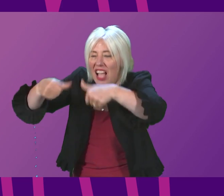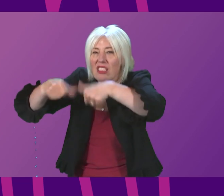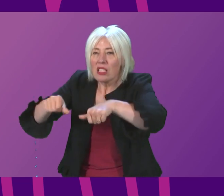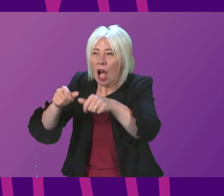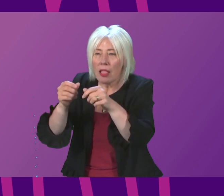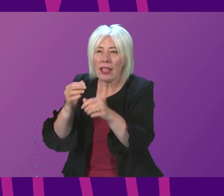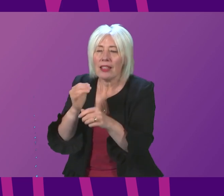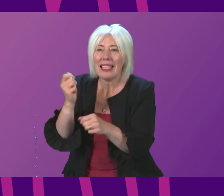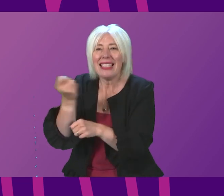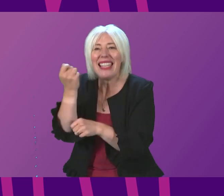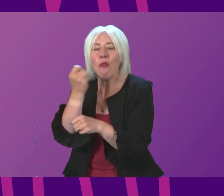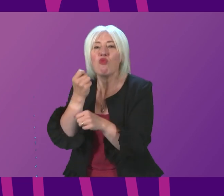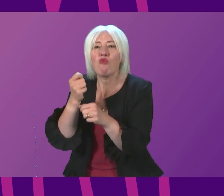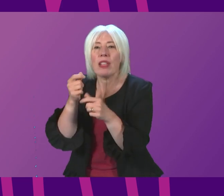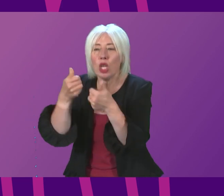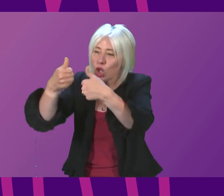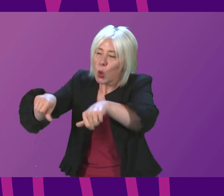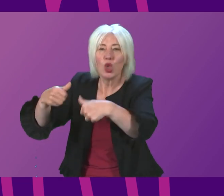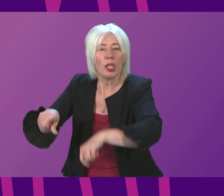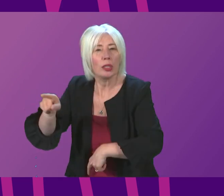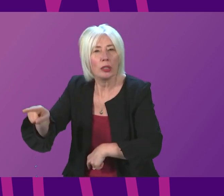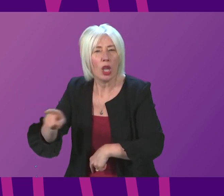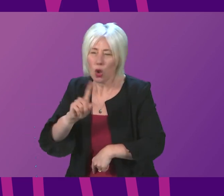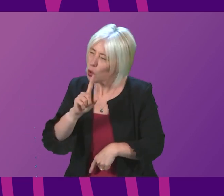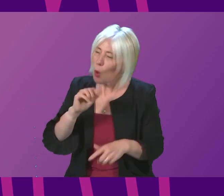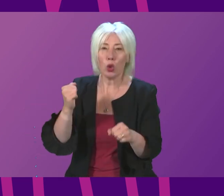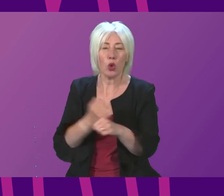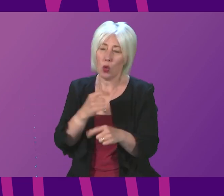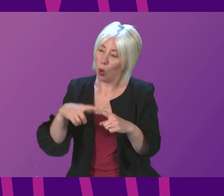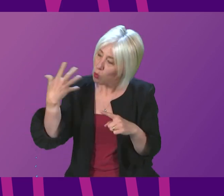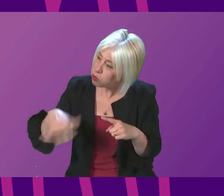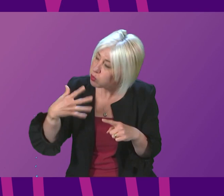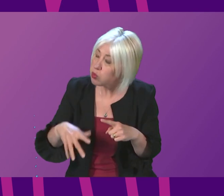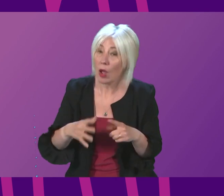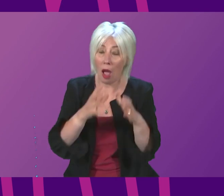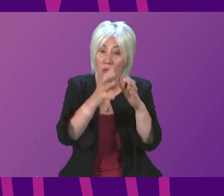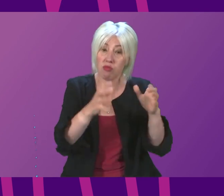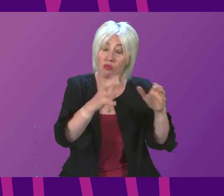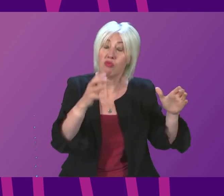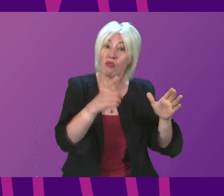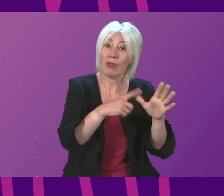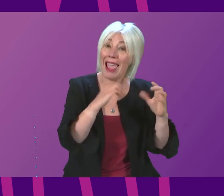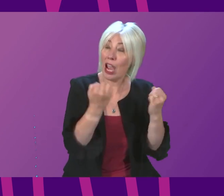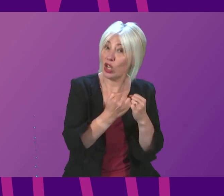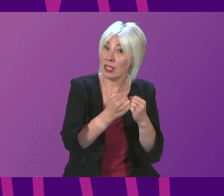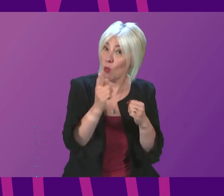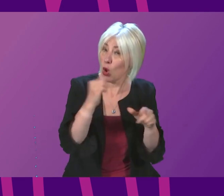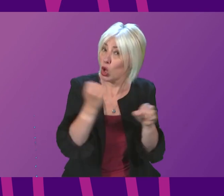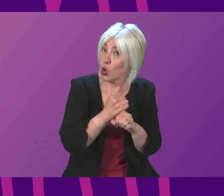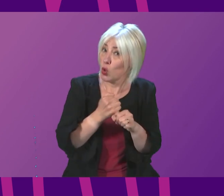What action will the First Minister take to end the costly and growing use of agency staff in our NHS?